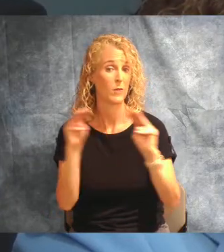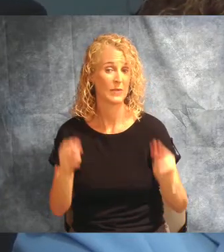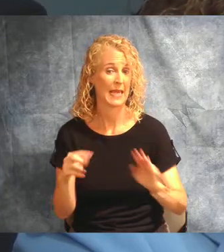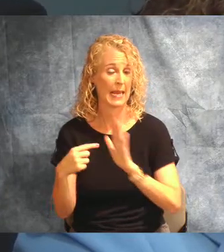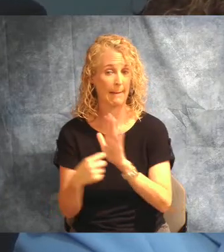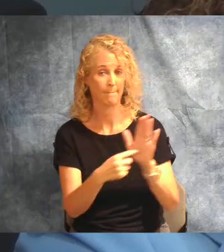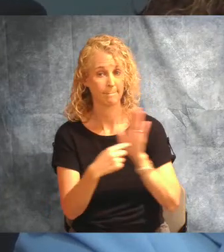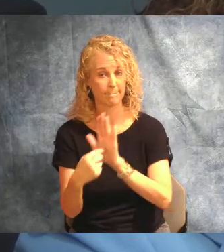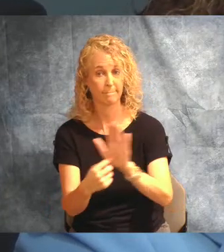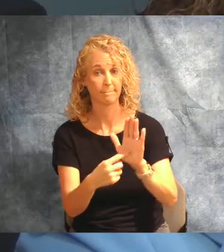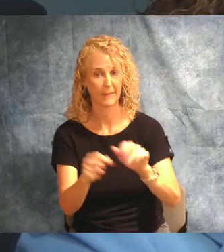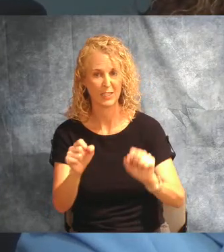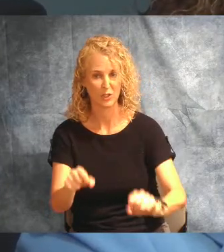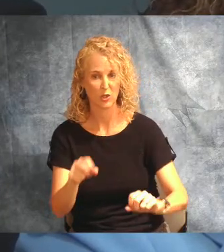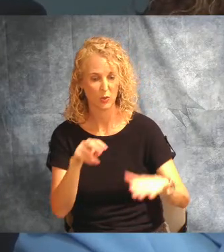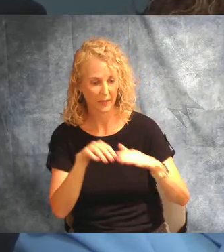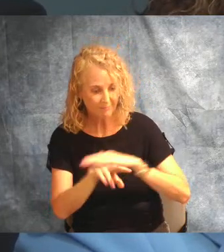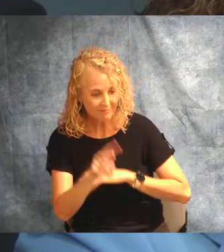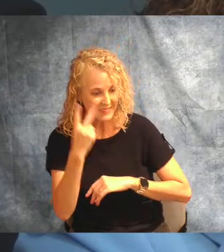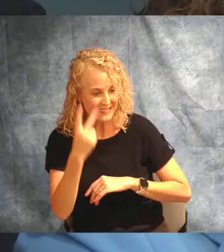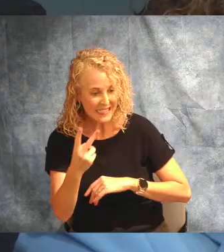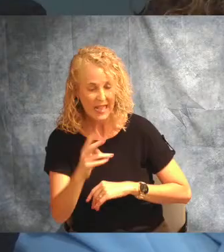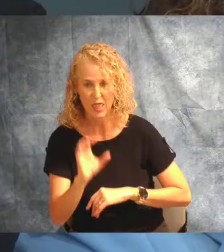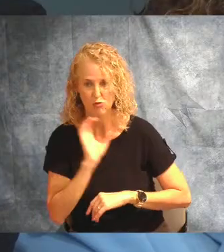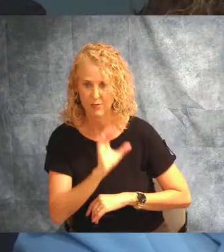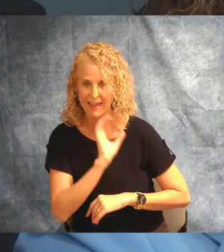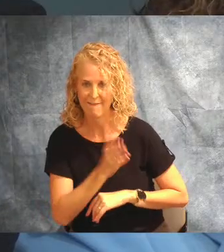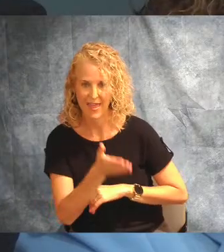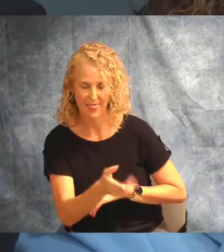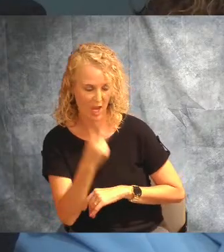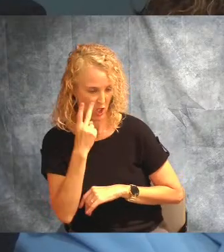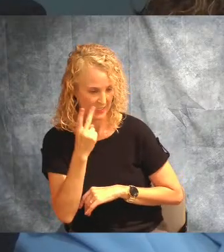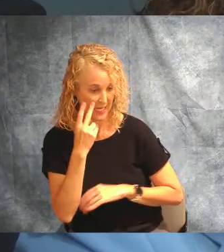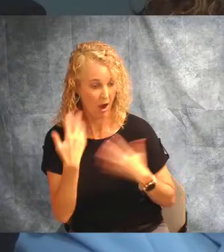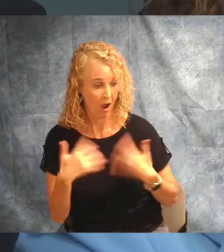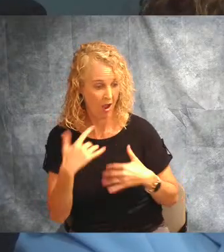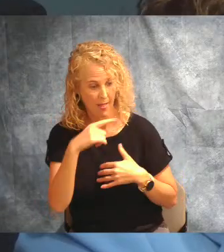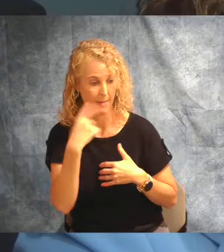and so you could go in the cafe and see Black Music Walk of Fame exhibit.